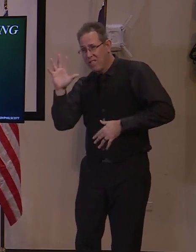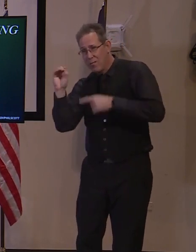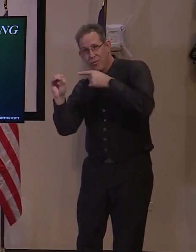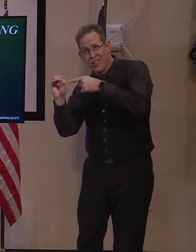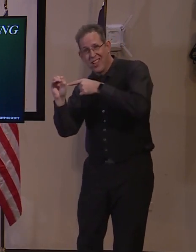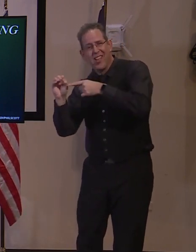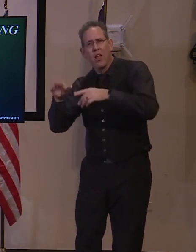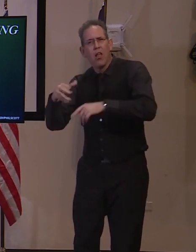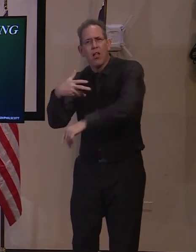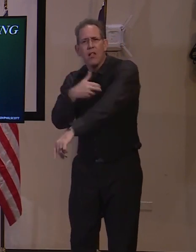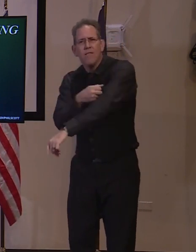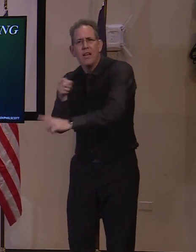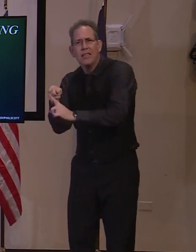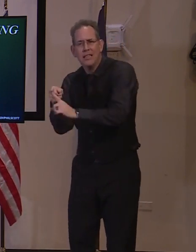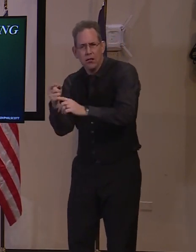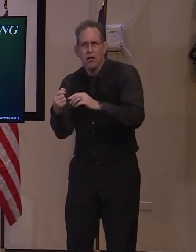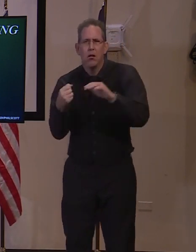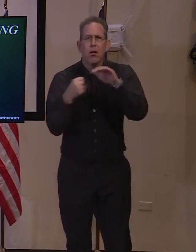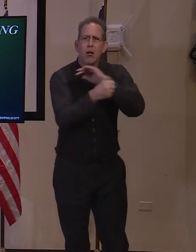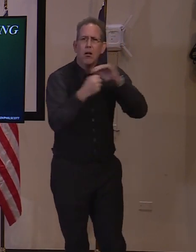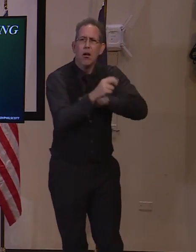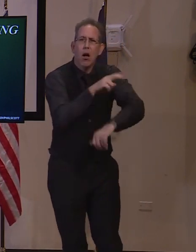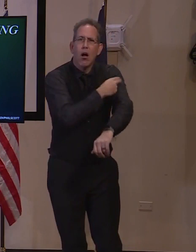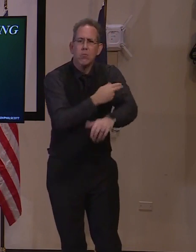made up 90% of the icu.